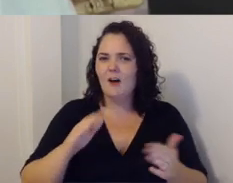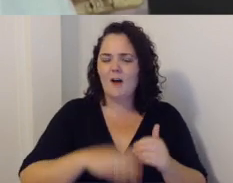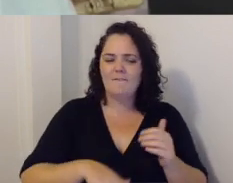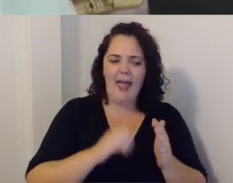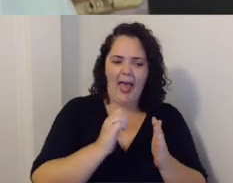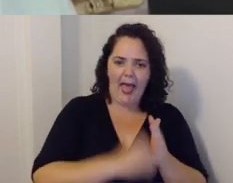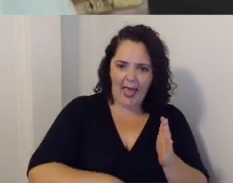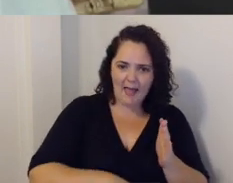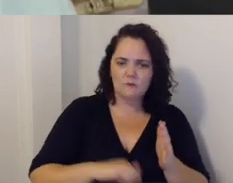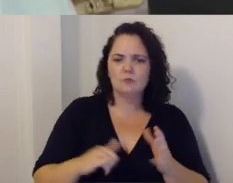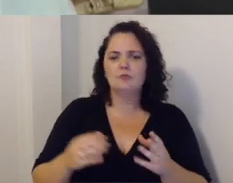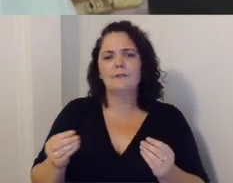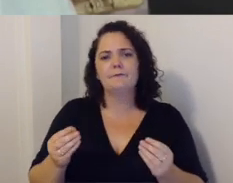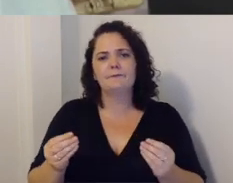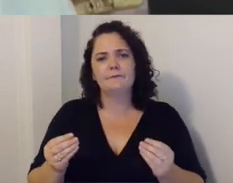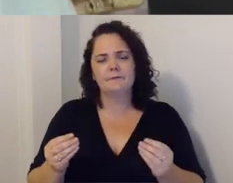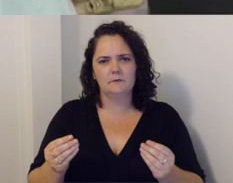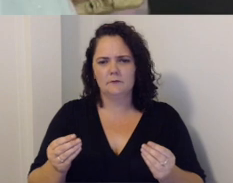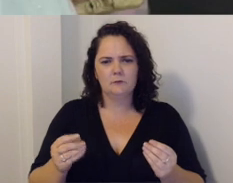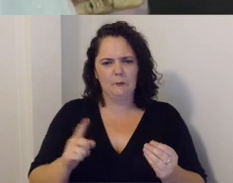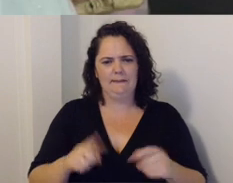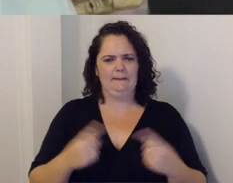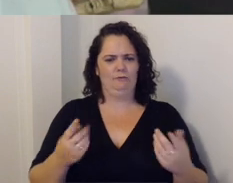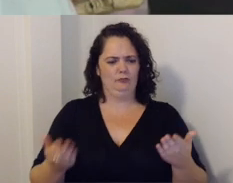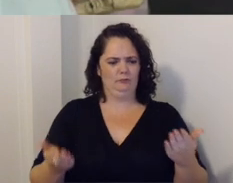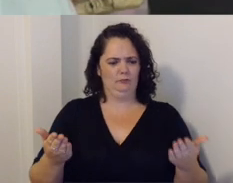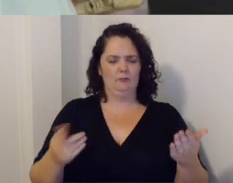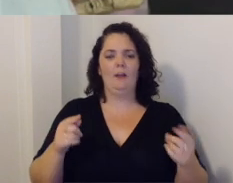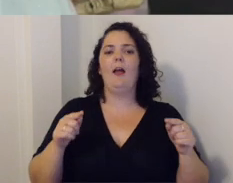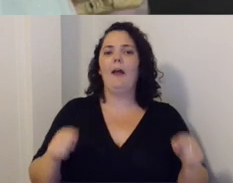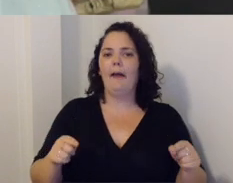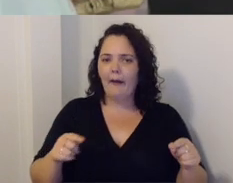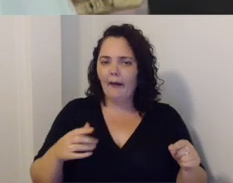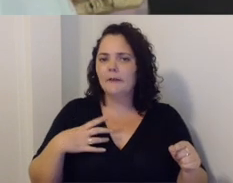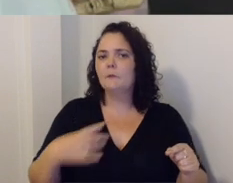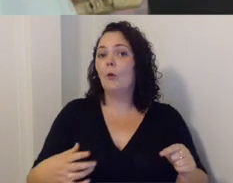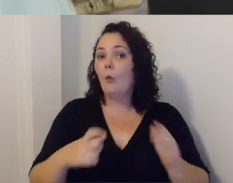soft is simply the amount of clay that's mixed in with the graphite so if there's more clay mixed in